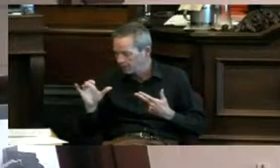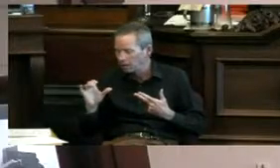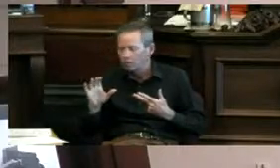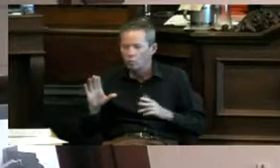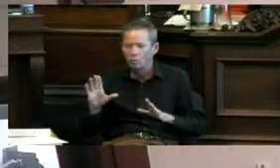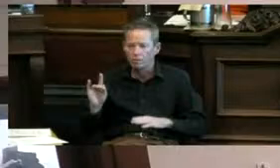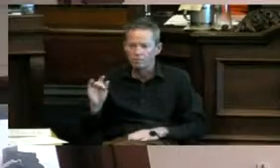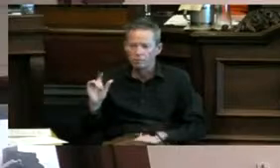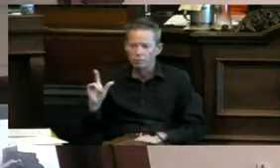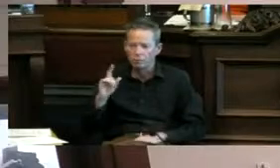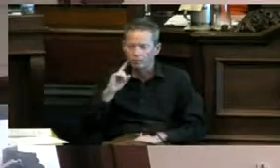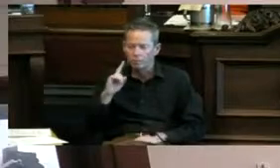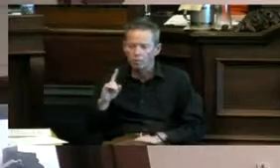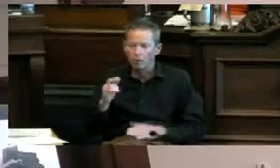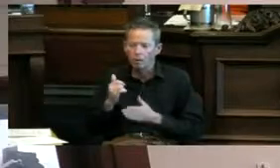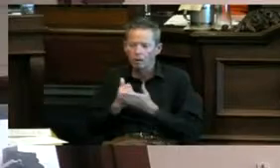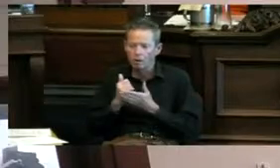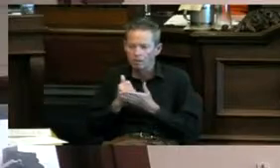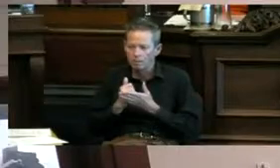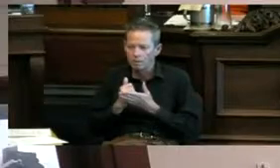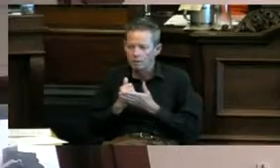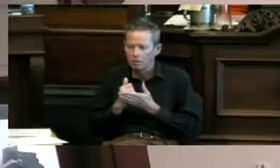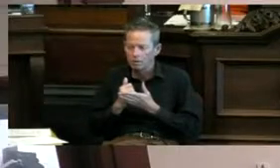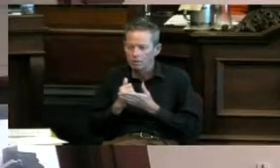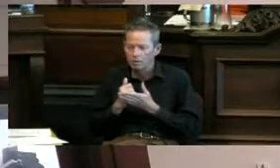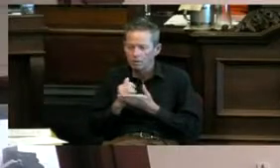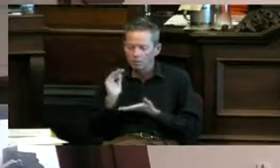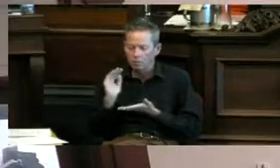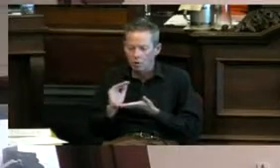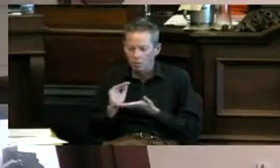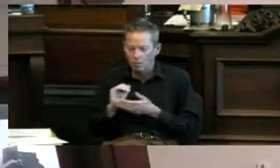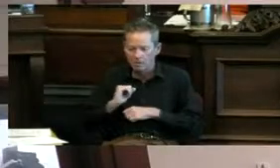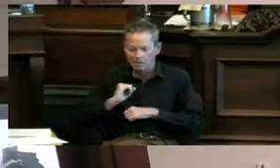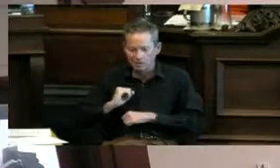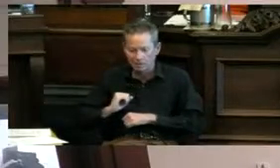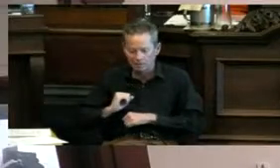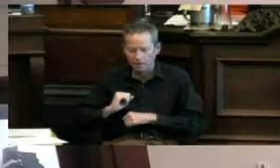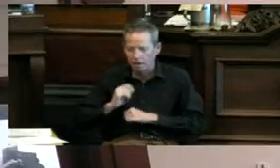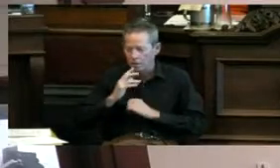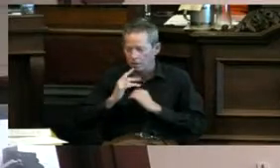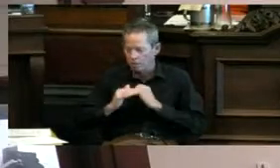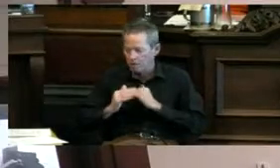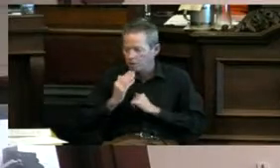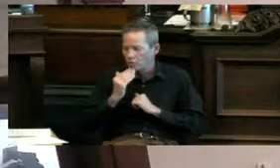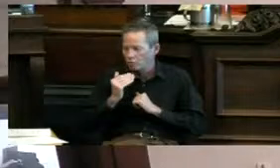I'm using Ozempic. It is a